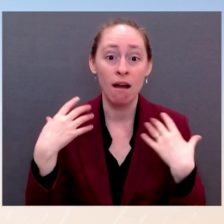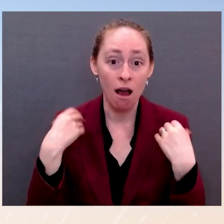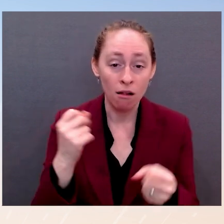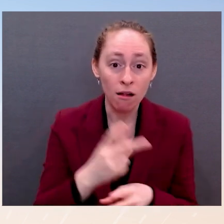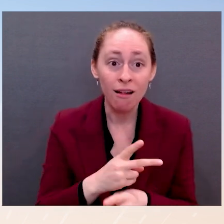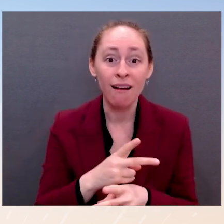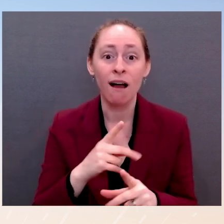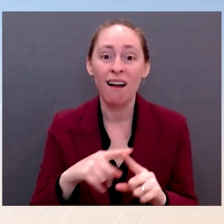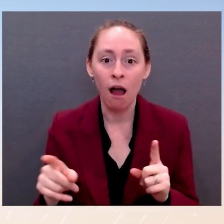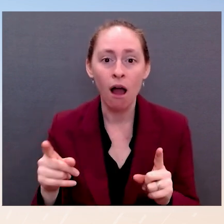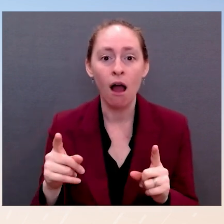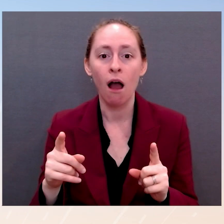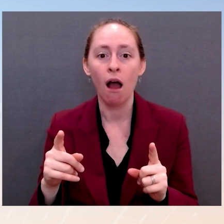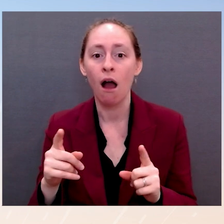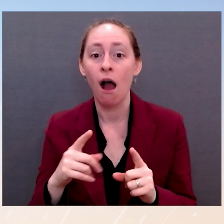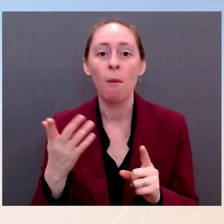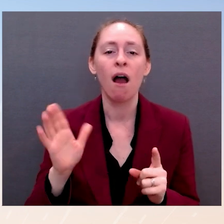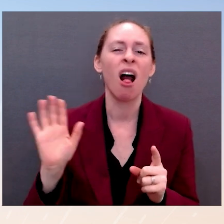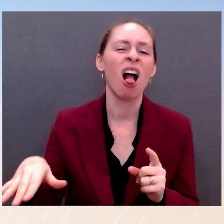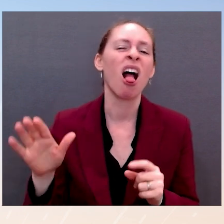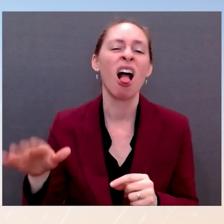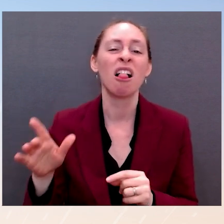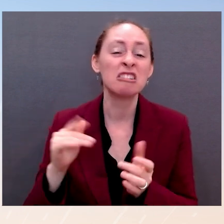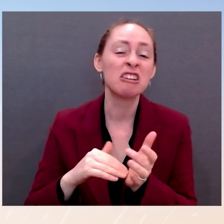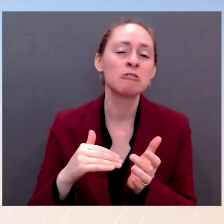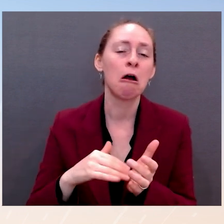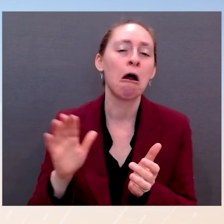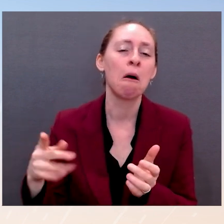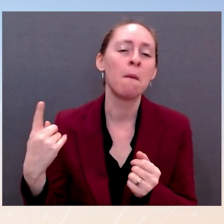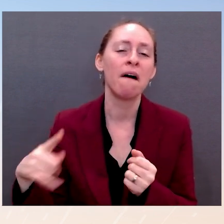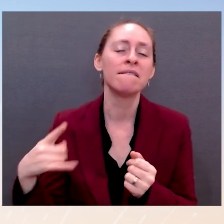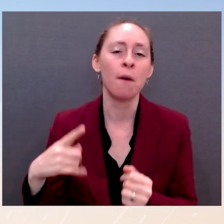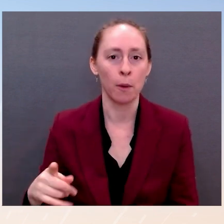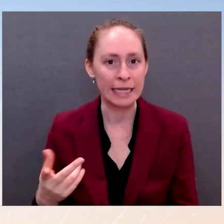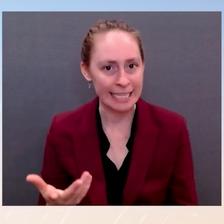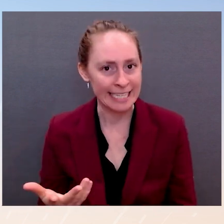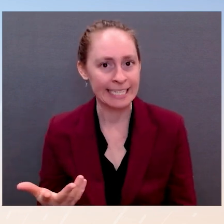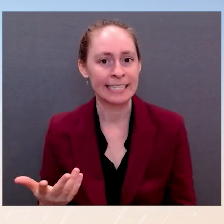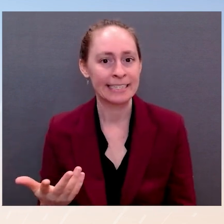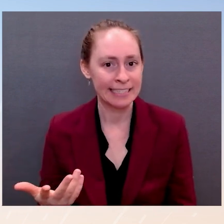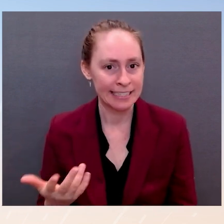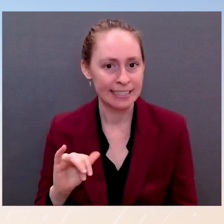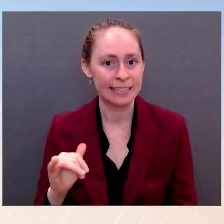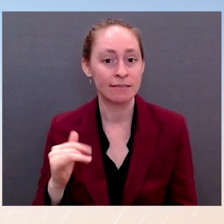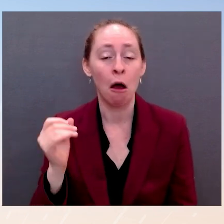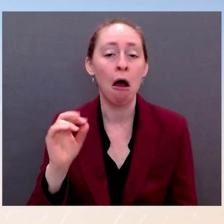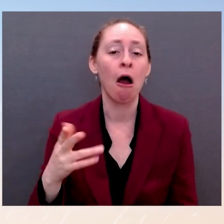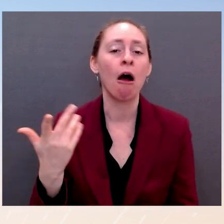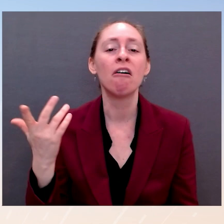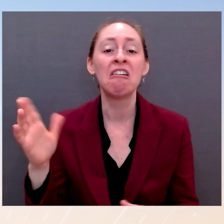get the check checkups or take preventative steps. We don't eat the way that we should or focus on exercise